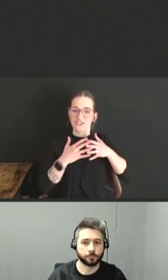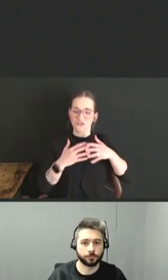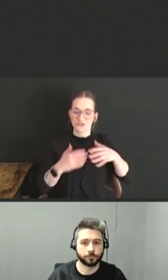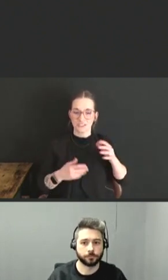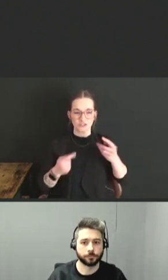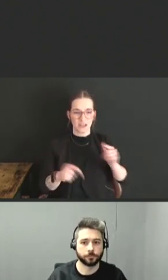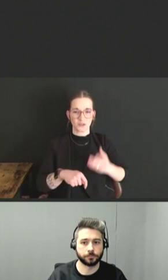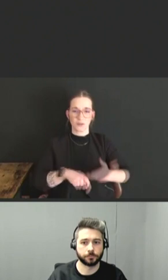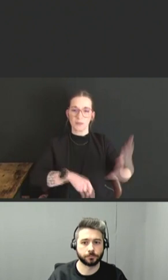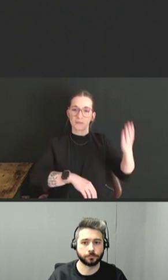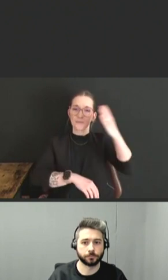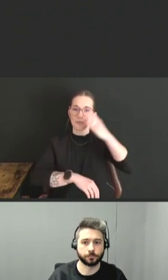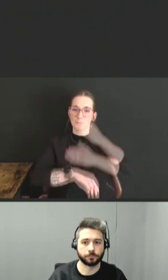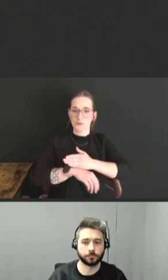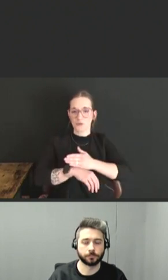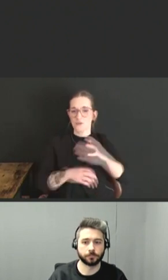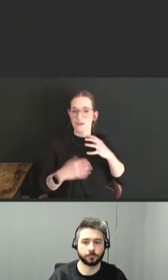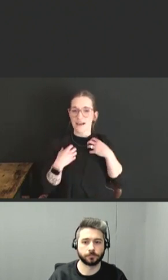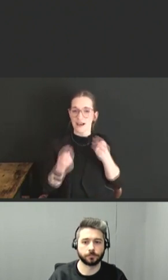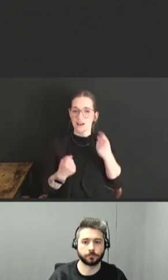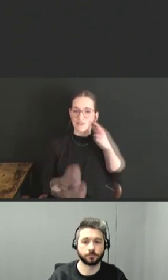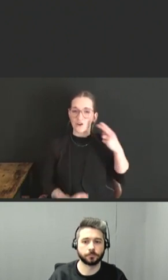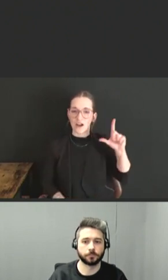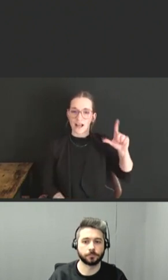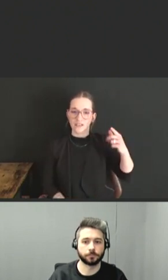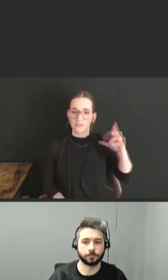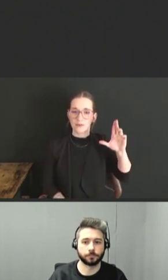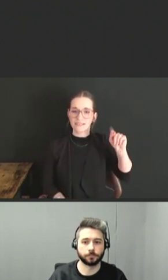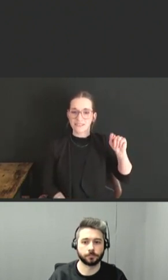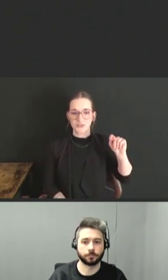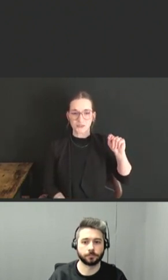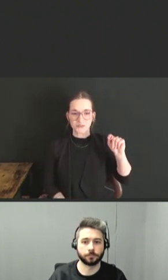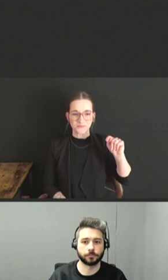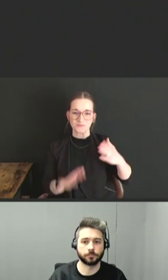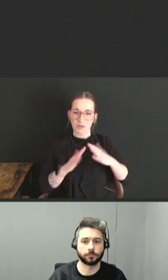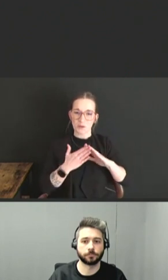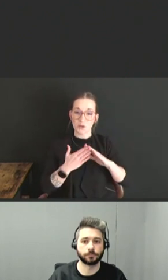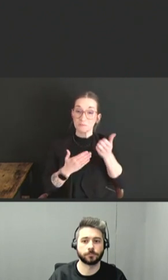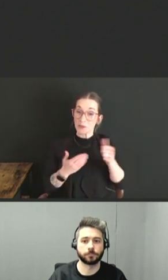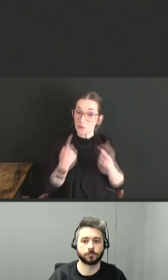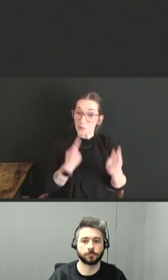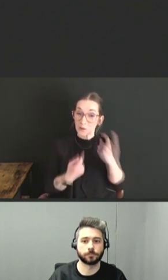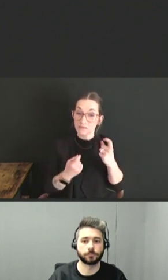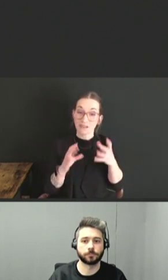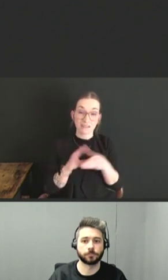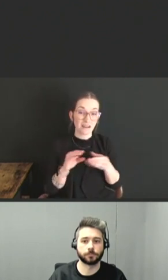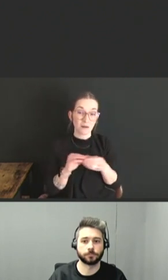LGBTQI+ communities. Are there any questions or comments from the members of the committed,